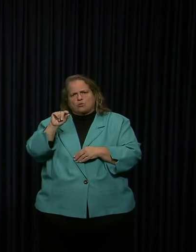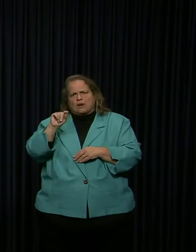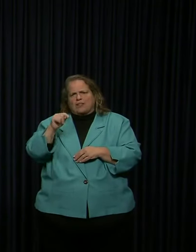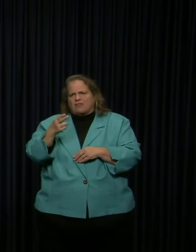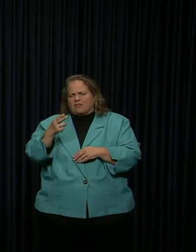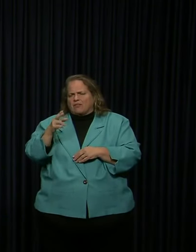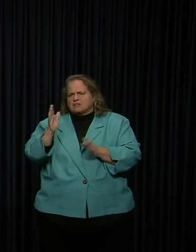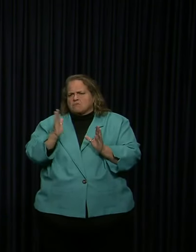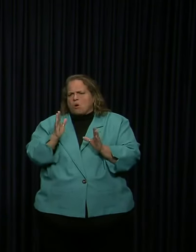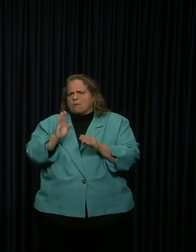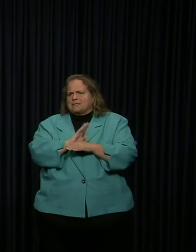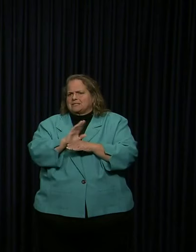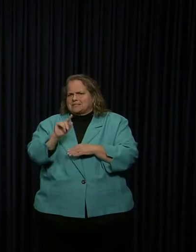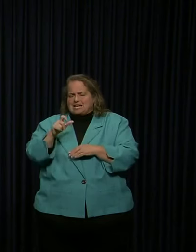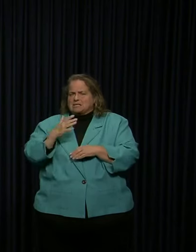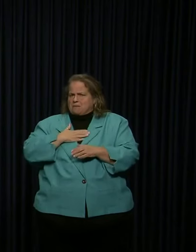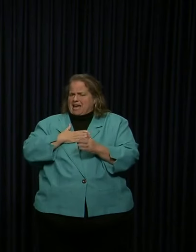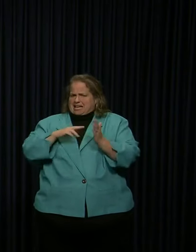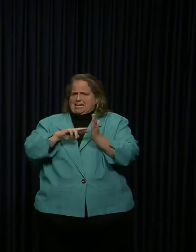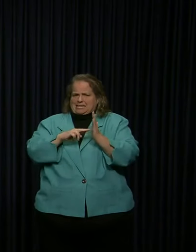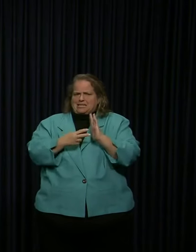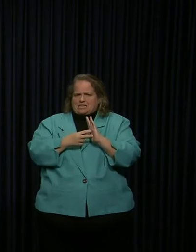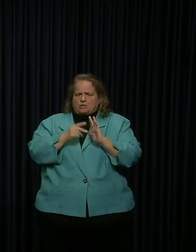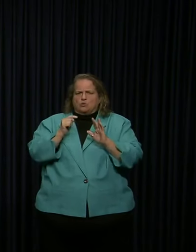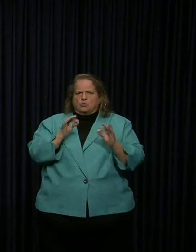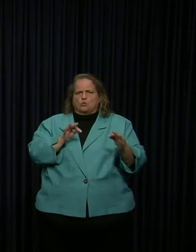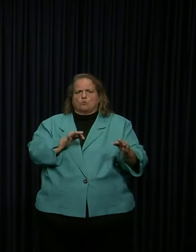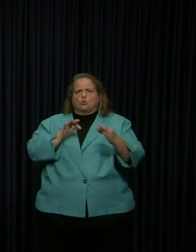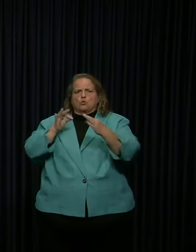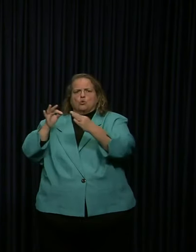MAYOR BILL MAY HAVE ISSUED A NIGHTTIME JUVENILE CURFEW